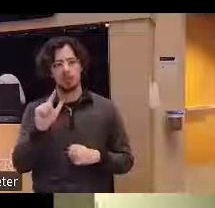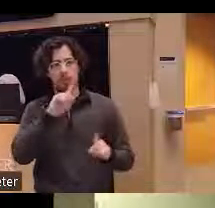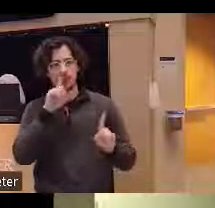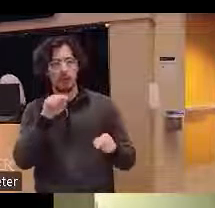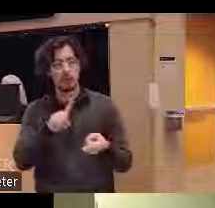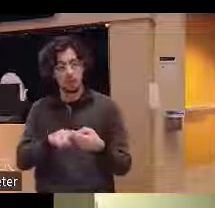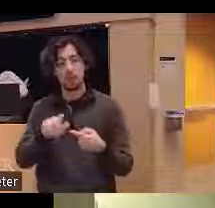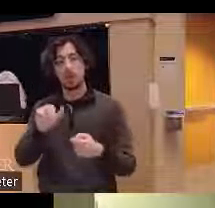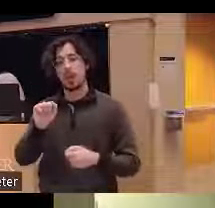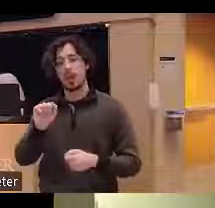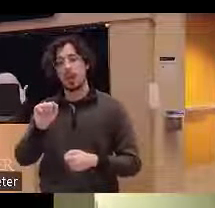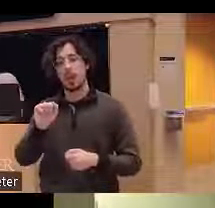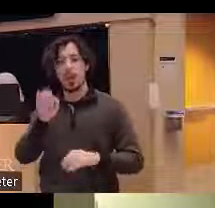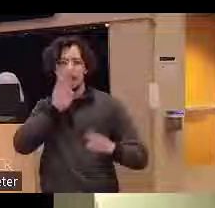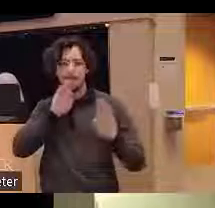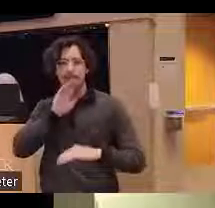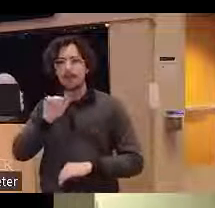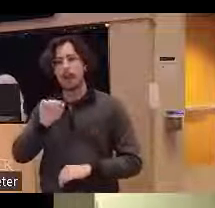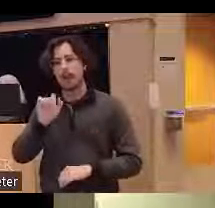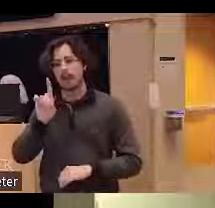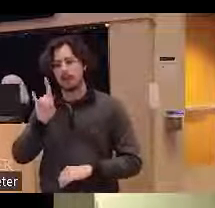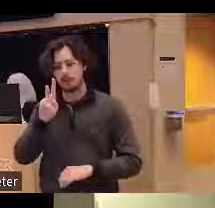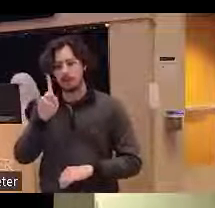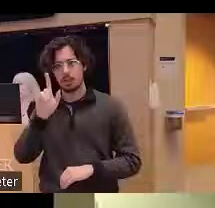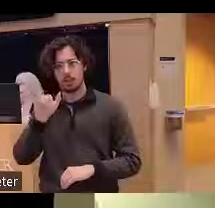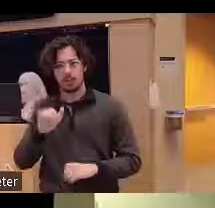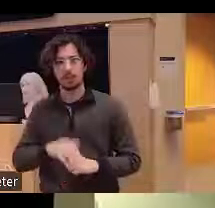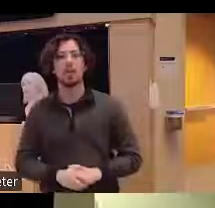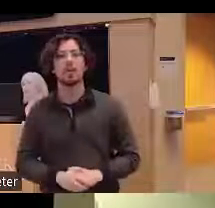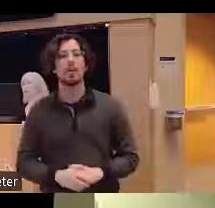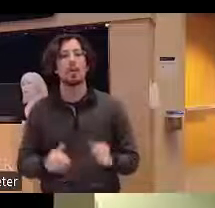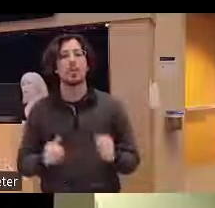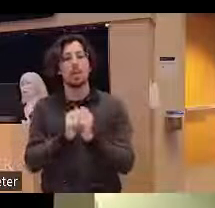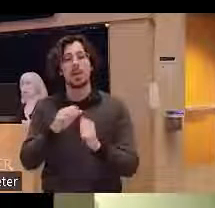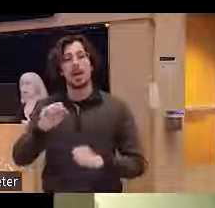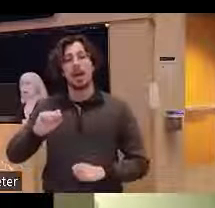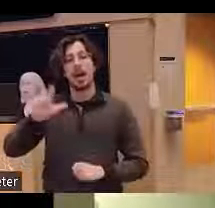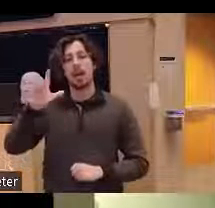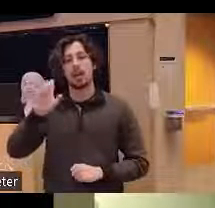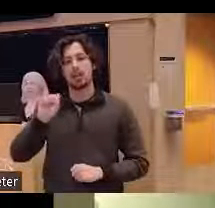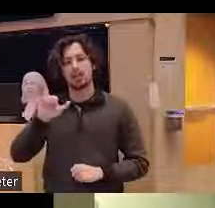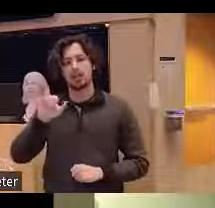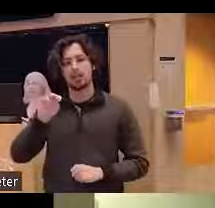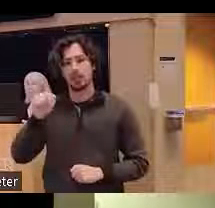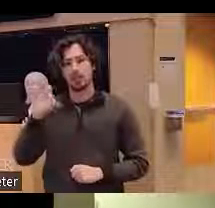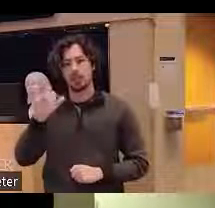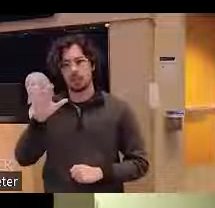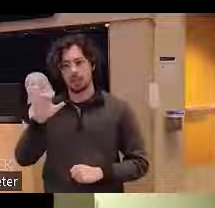with high sympathetic sustained activity and this has been shown um particularly for psychiatric